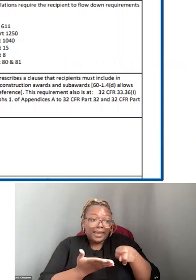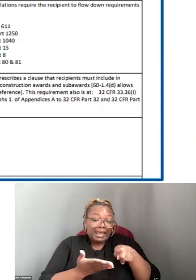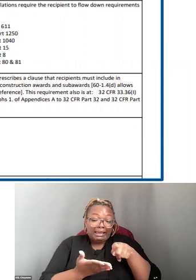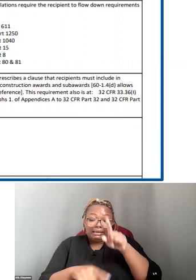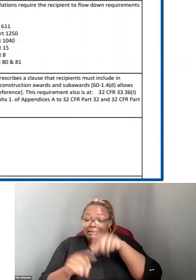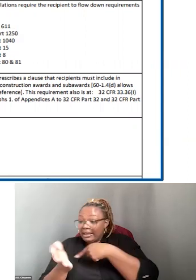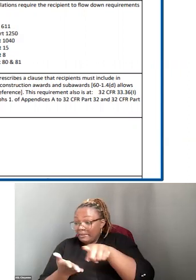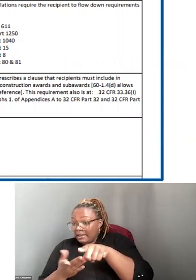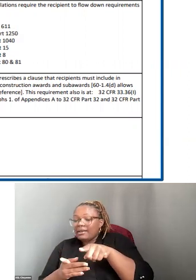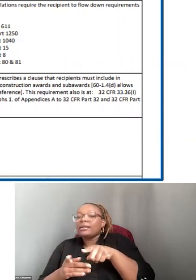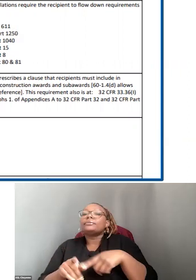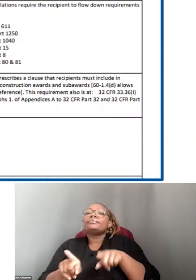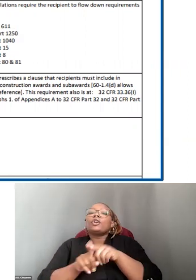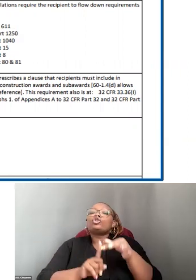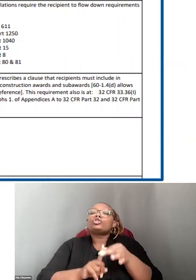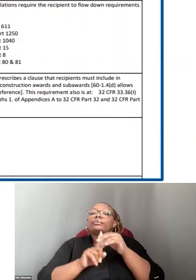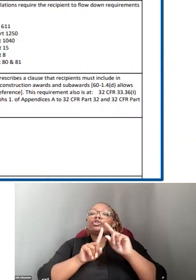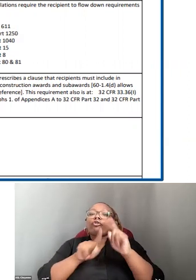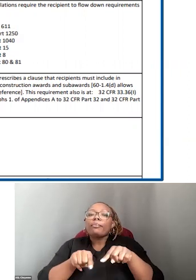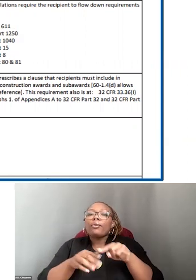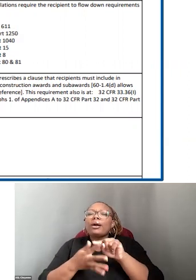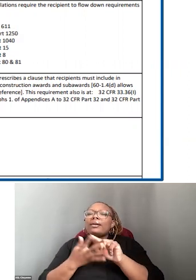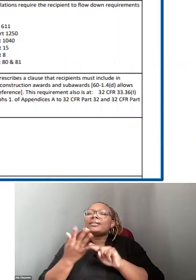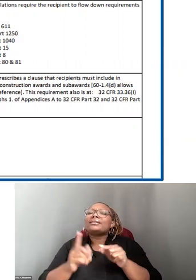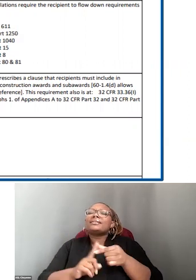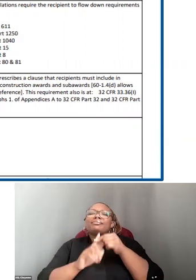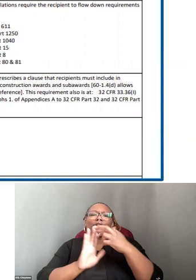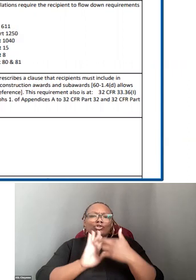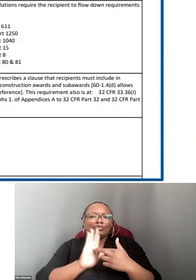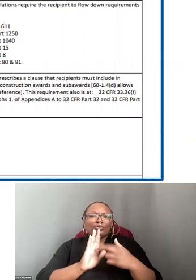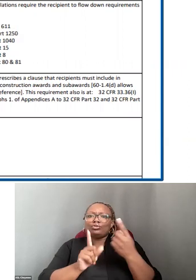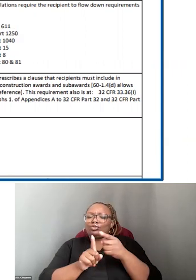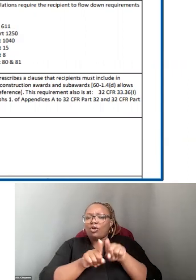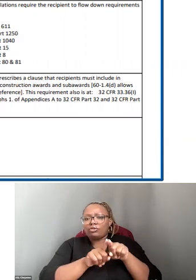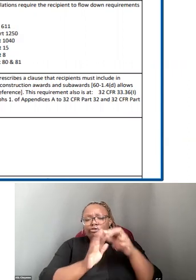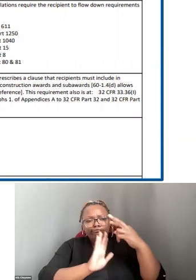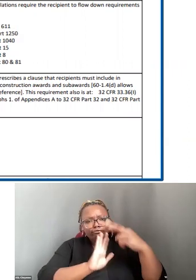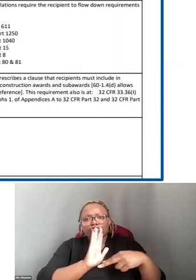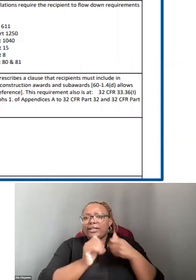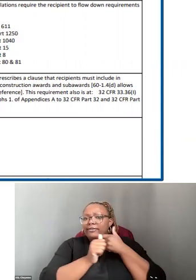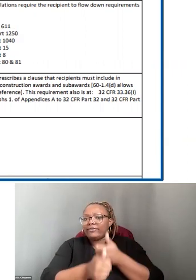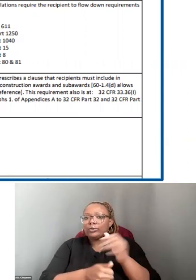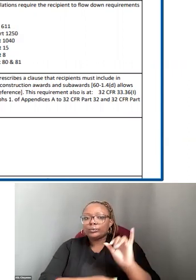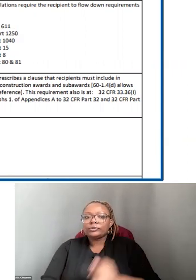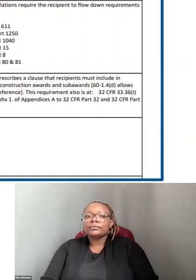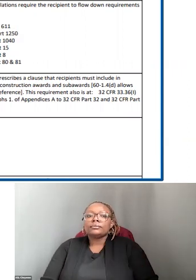There are also special terms and conditions that you should be looking at and following. Let's go ahead to the next slide, please.